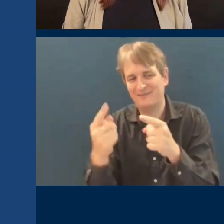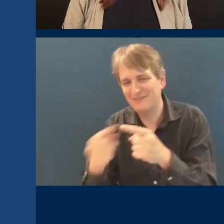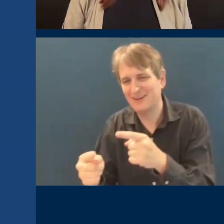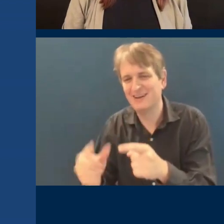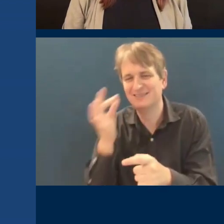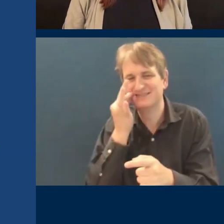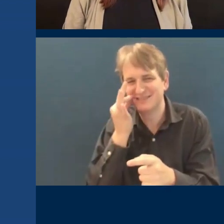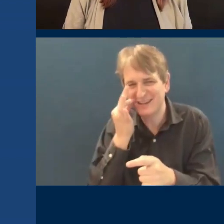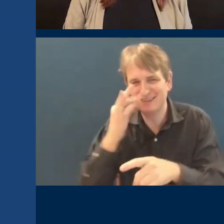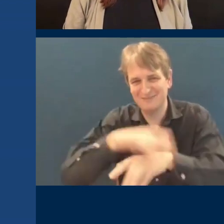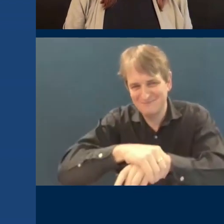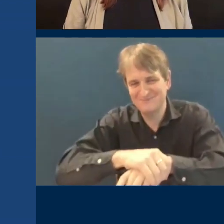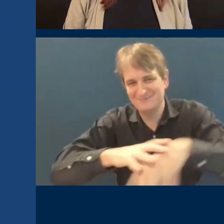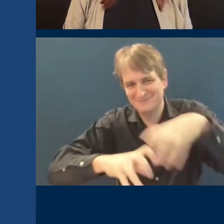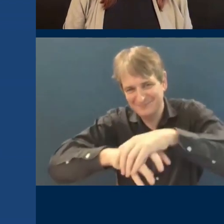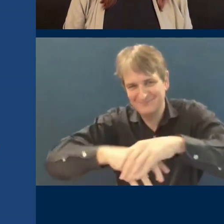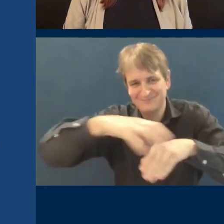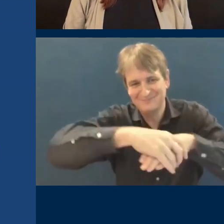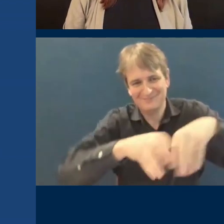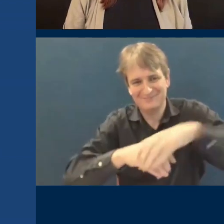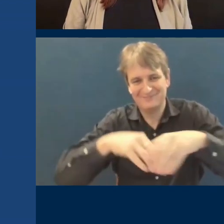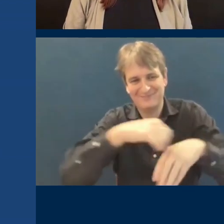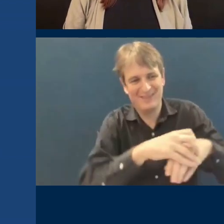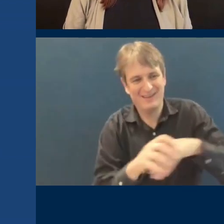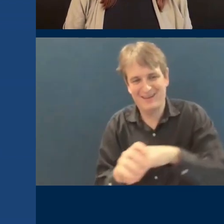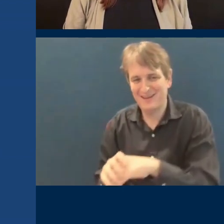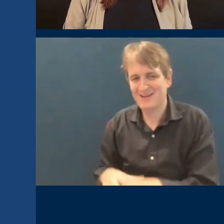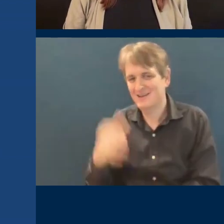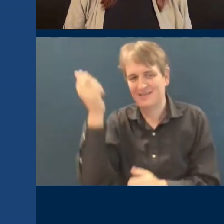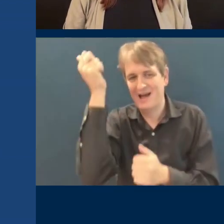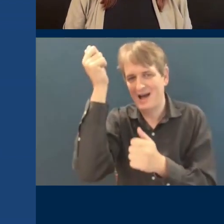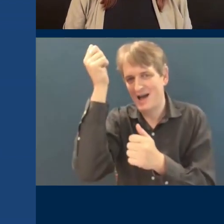So this picture here is, people have different colored skin, and they're all holding wrists.